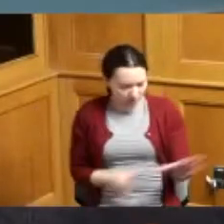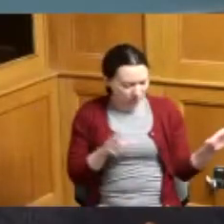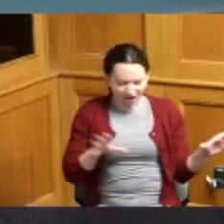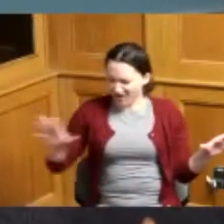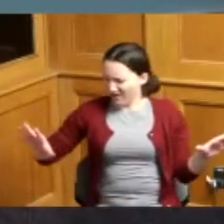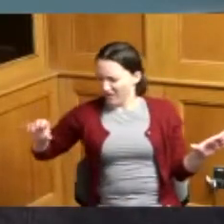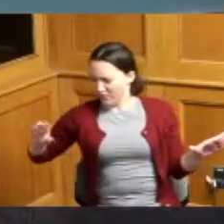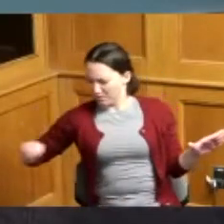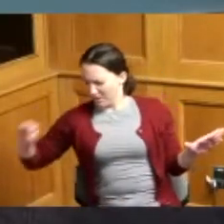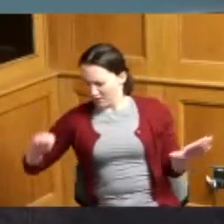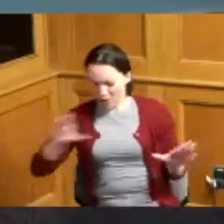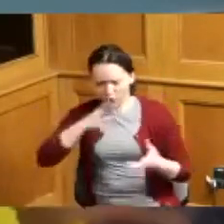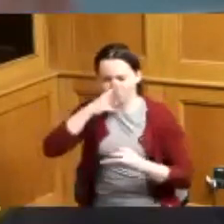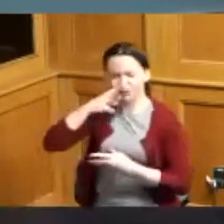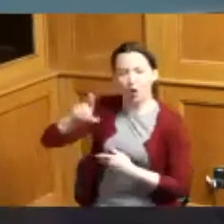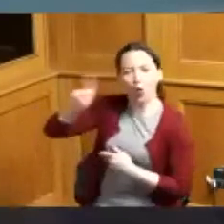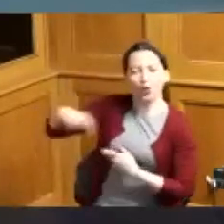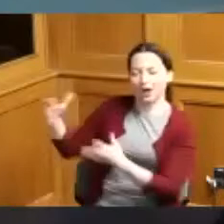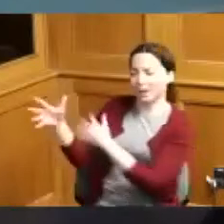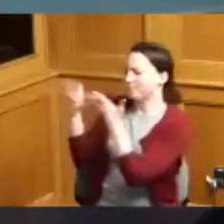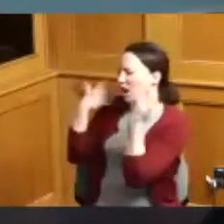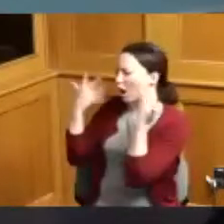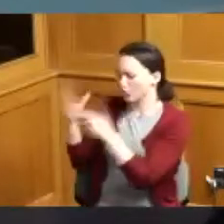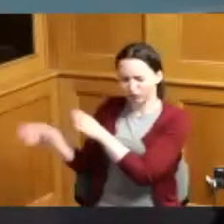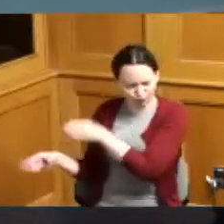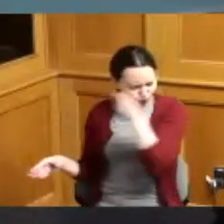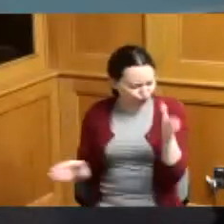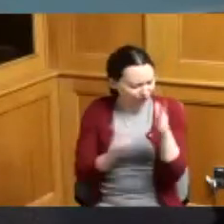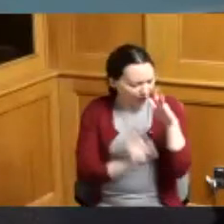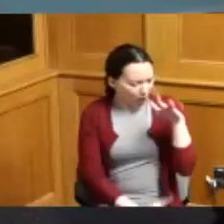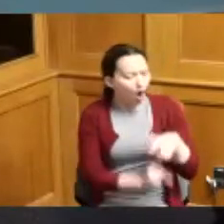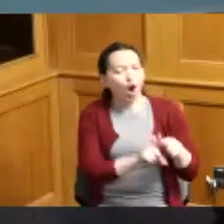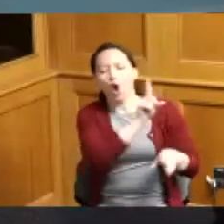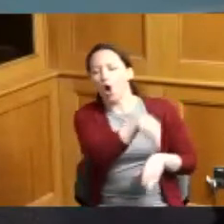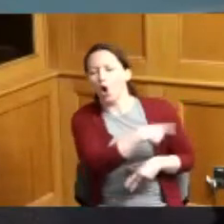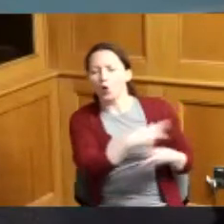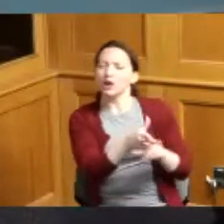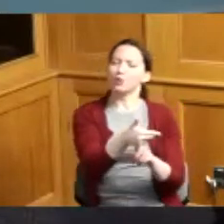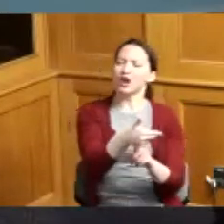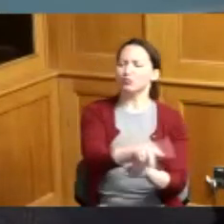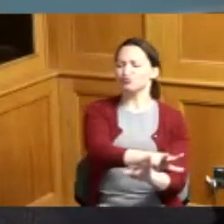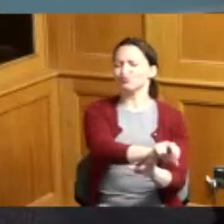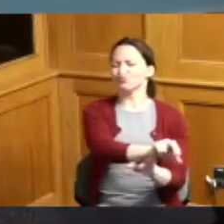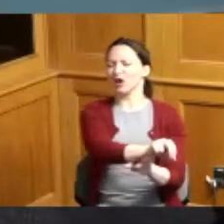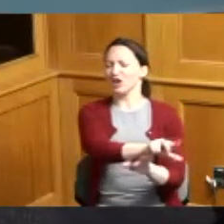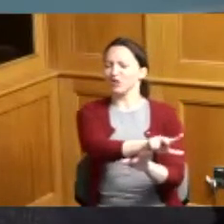million that's just the Bengals over here this one comes oh that's just the hotel 368 million